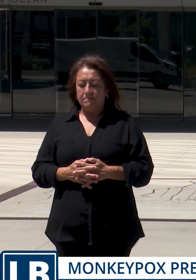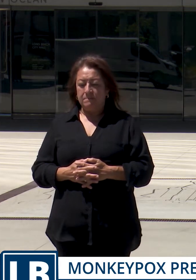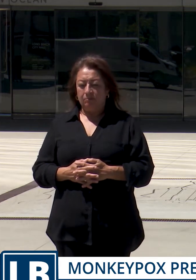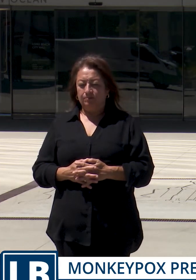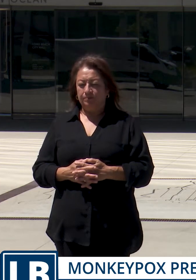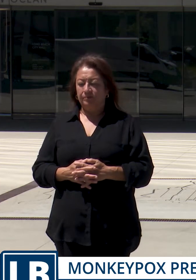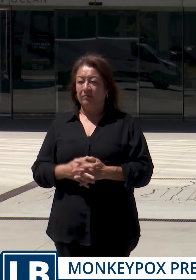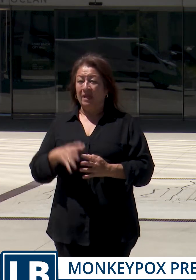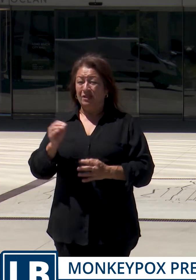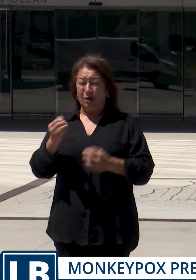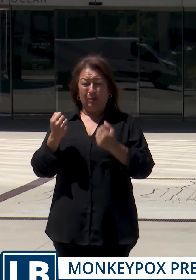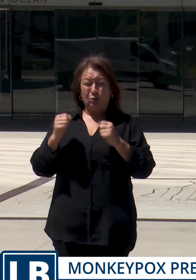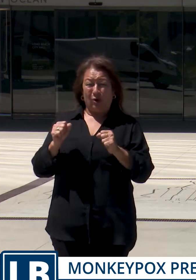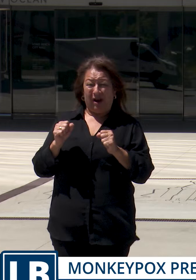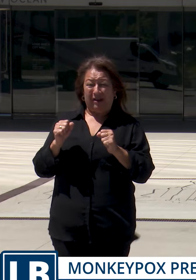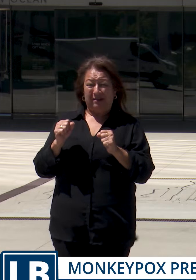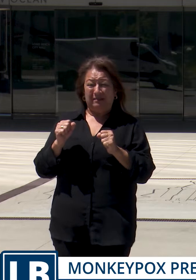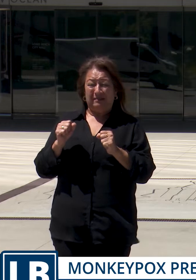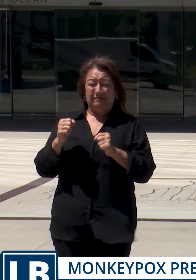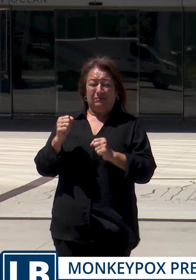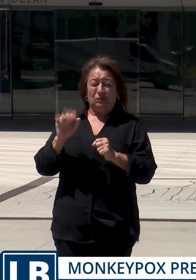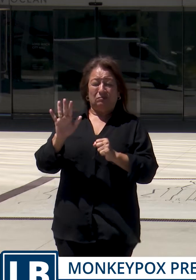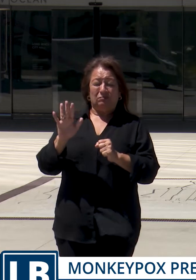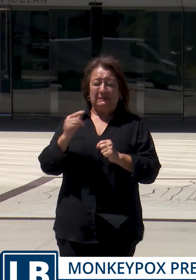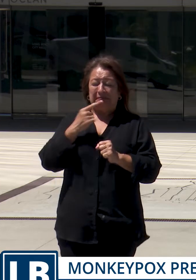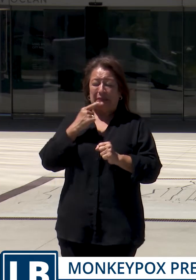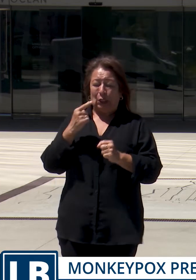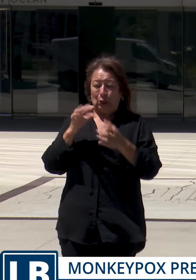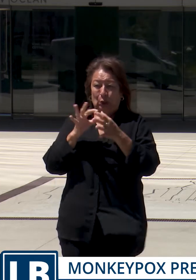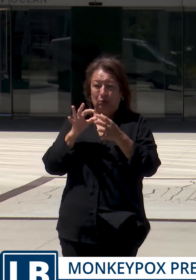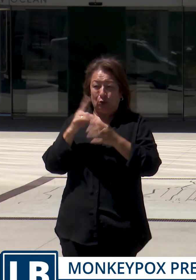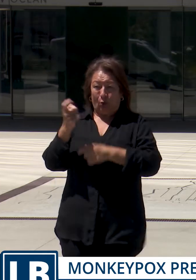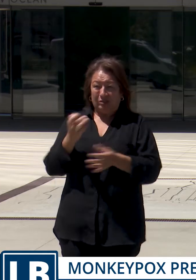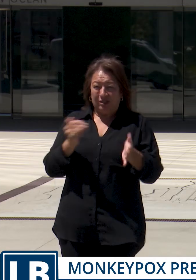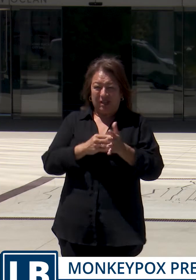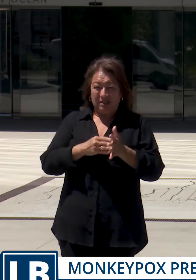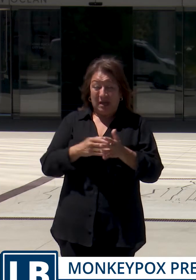um so i'm gonna try to repeat your question was basically um are we making this a gay